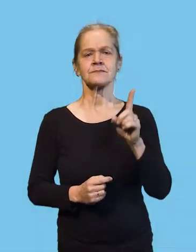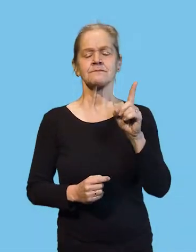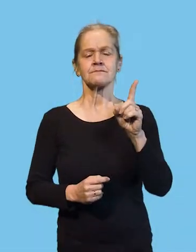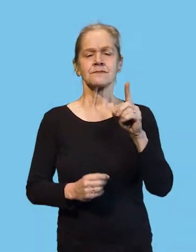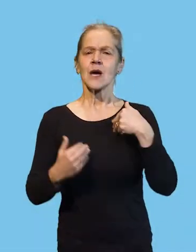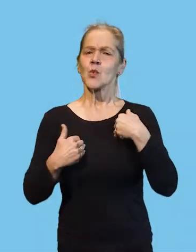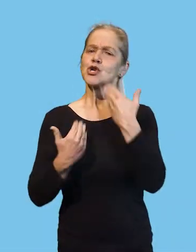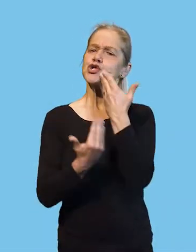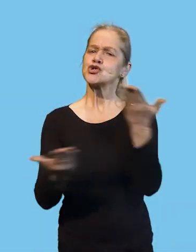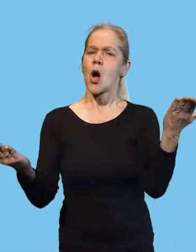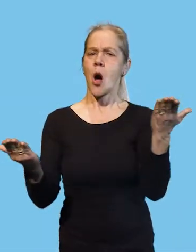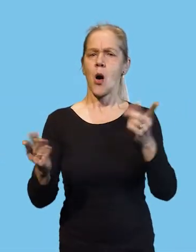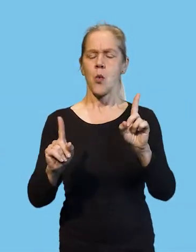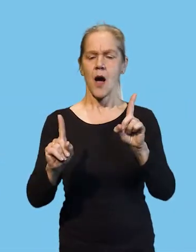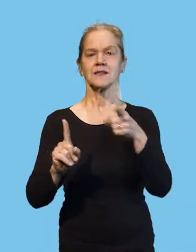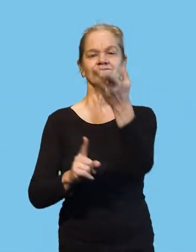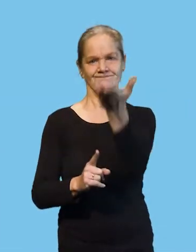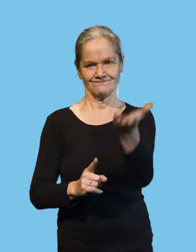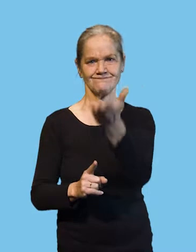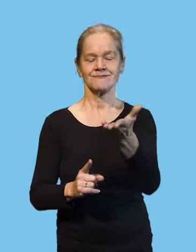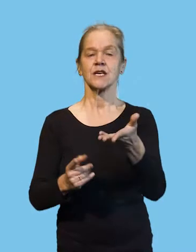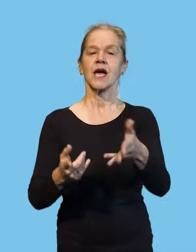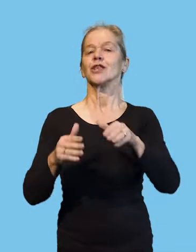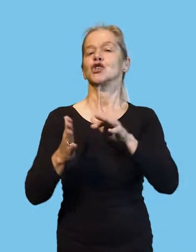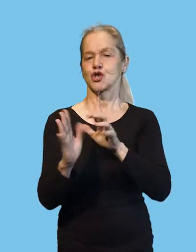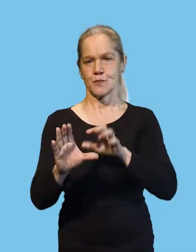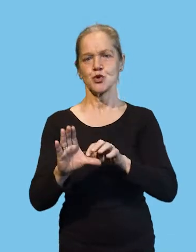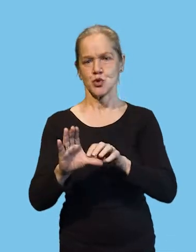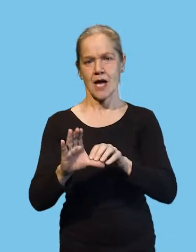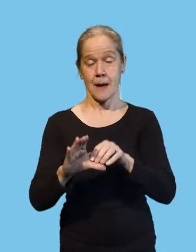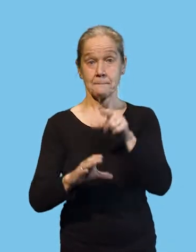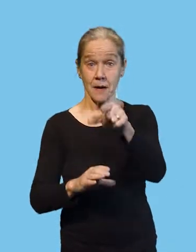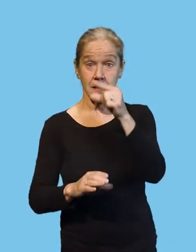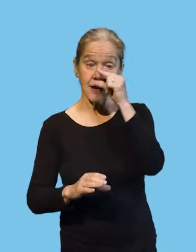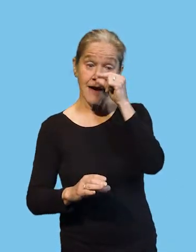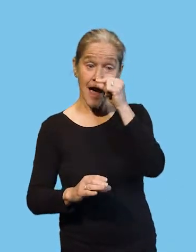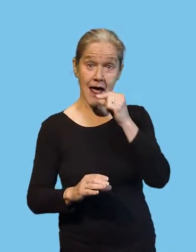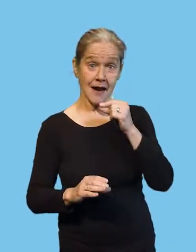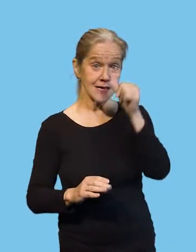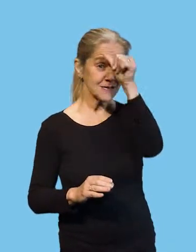Today we'll be using the map on a computer, but you can also use it on your smartphone, android or Iphone,